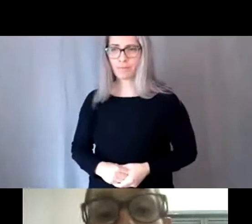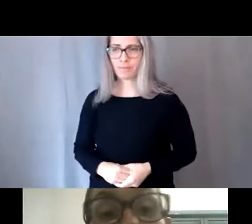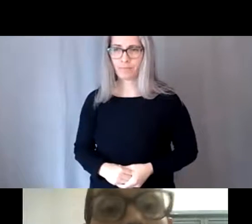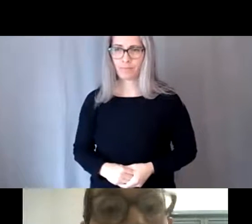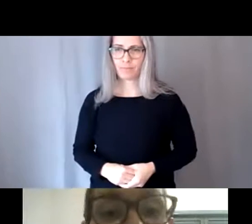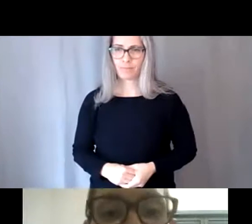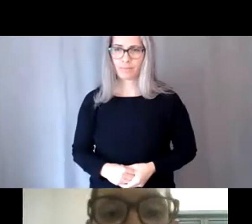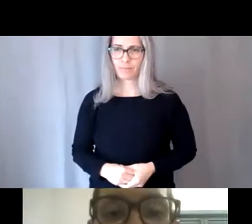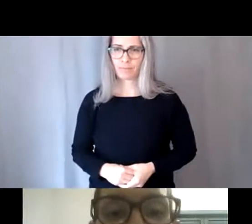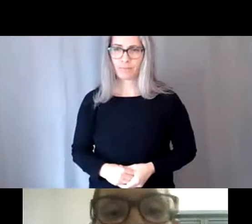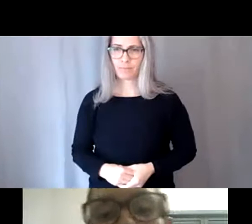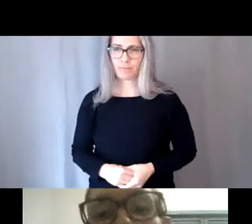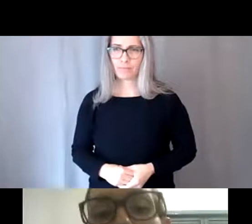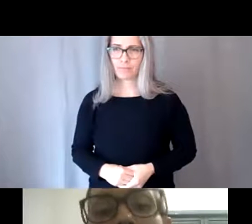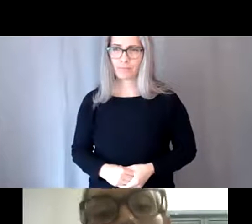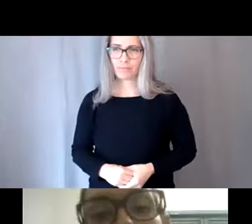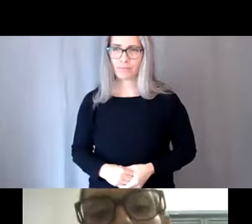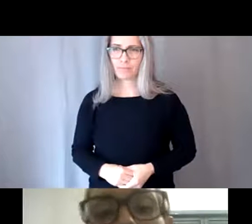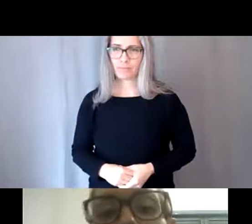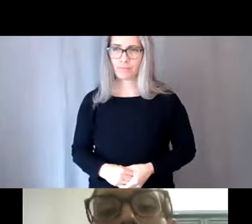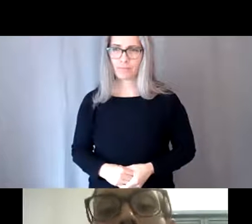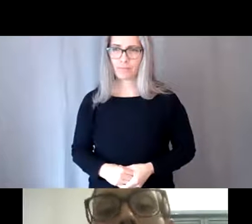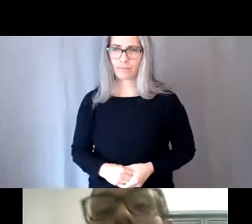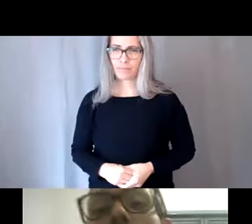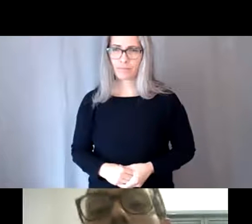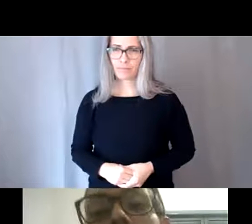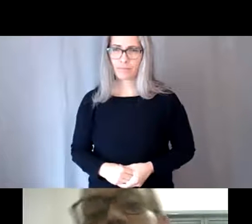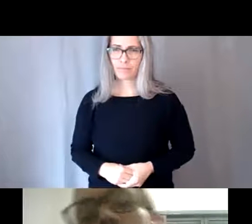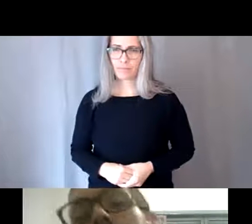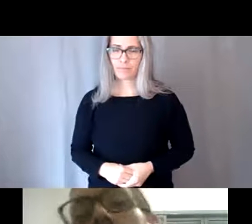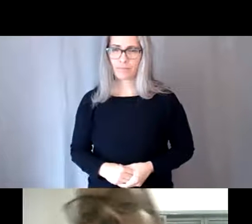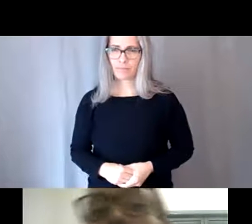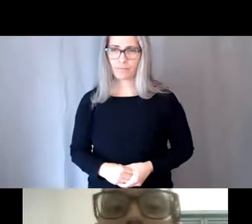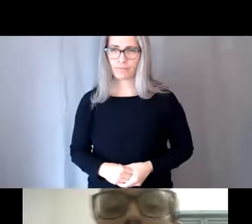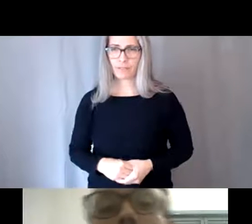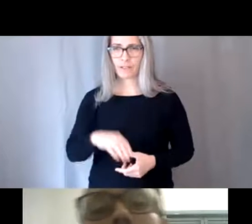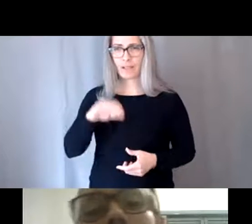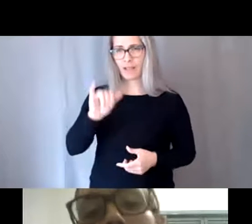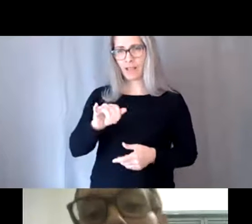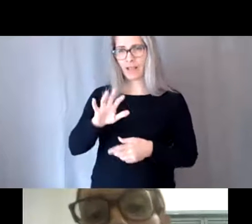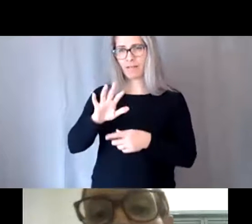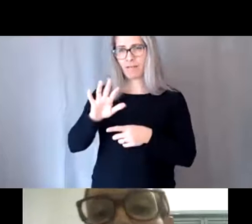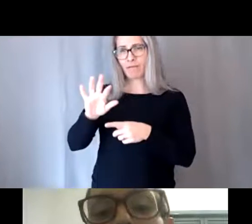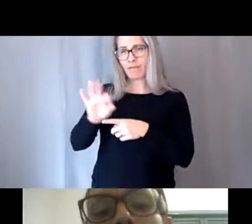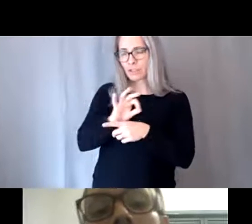in the sense functions and dysfunctions or impairments